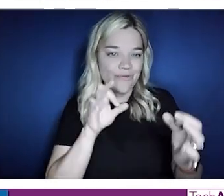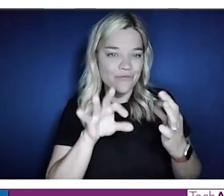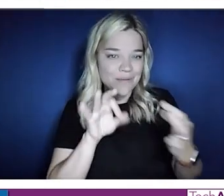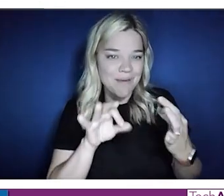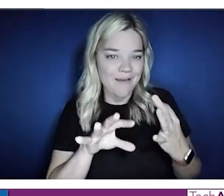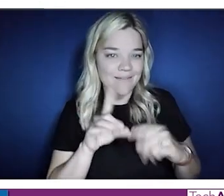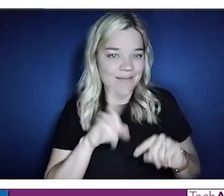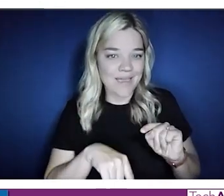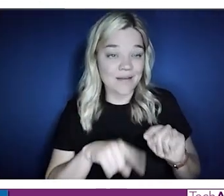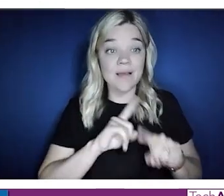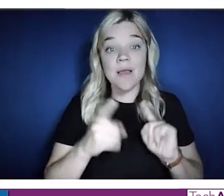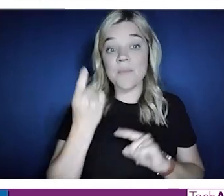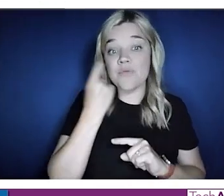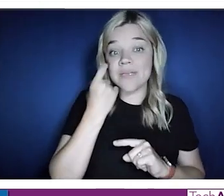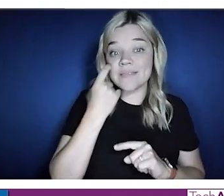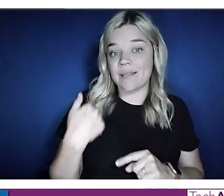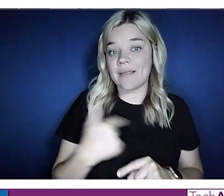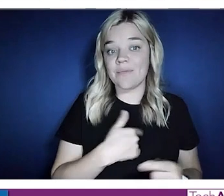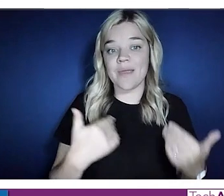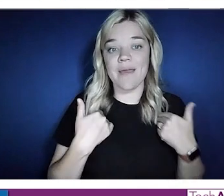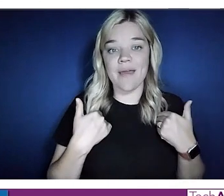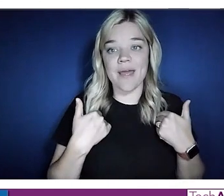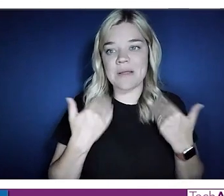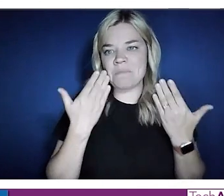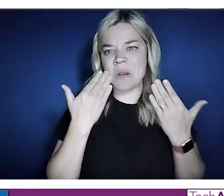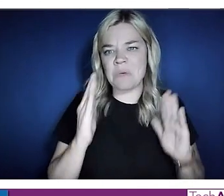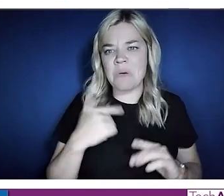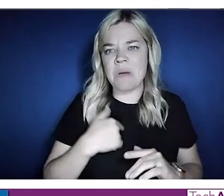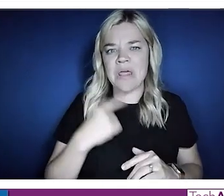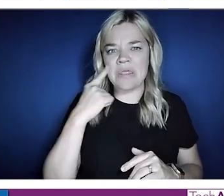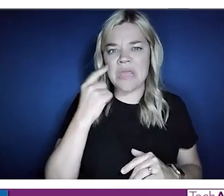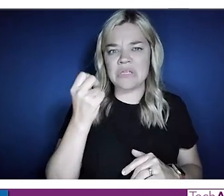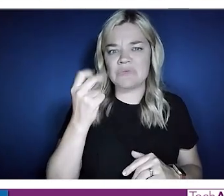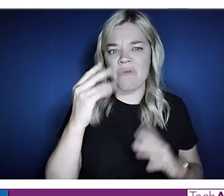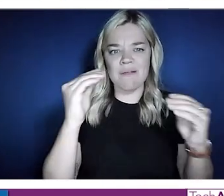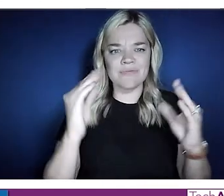But recently we had, I don't know, I think probably 12 teachers that we did a focus group